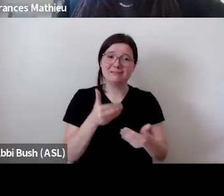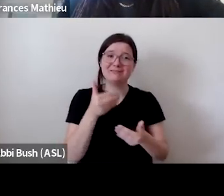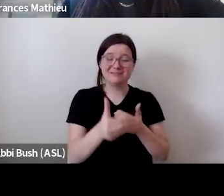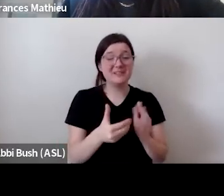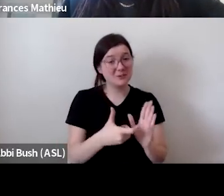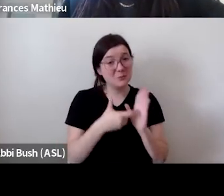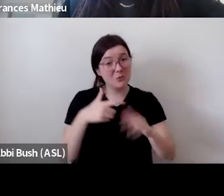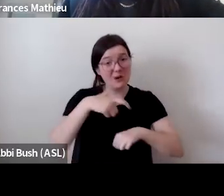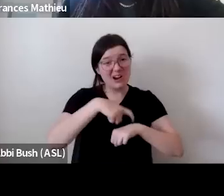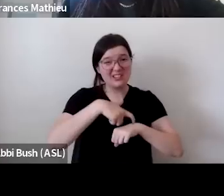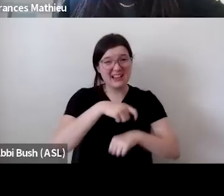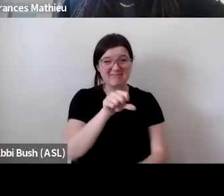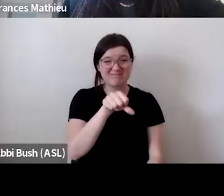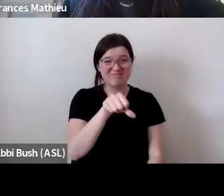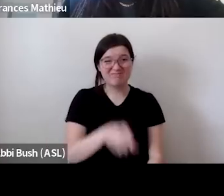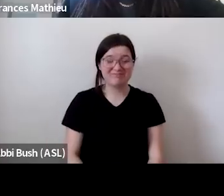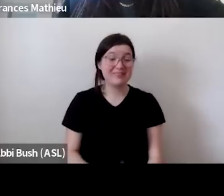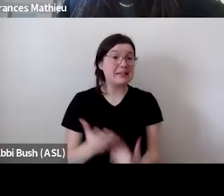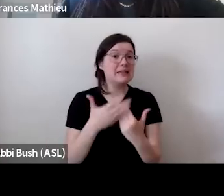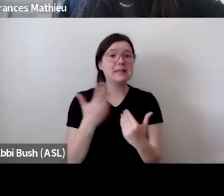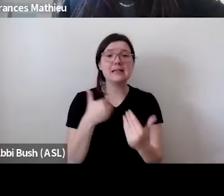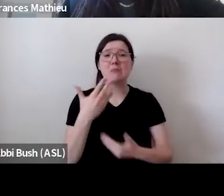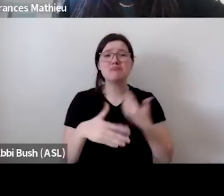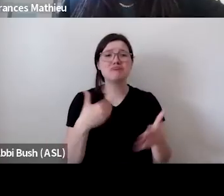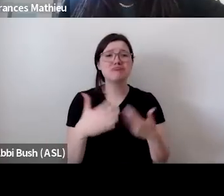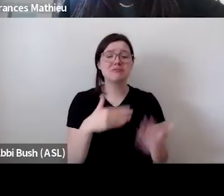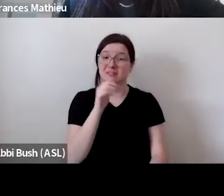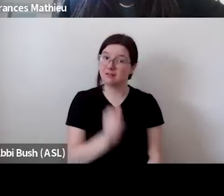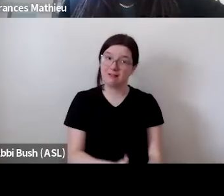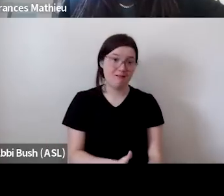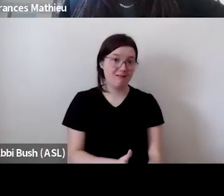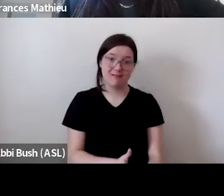as all our presenters here said today, build a rapport, maintain the rapport, don't break the rapport.